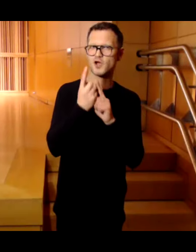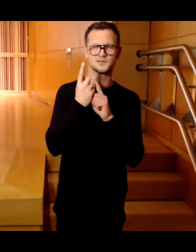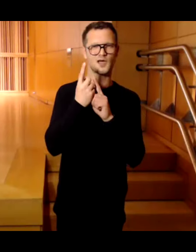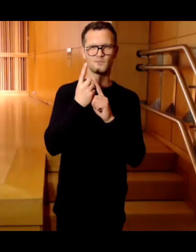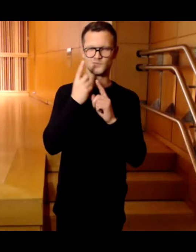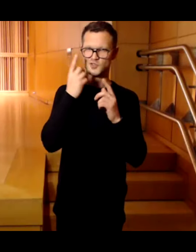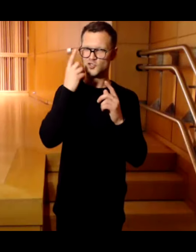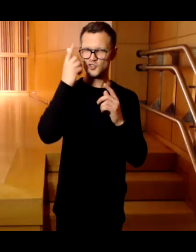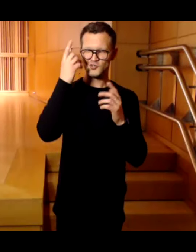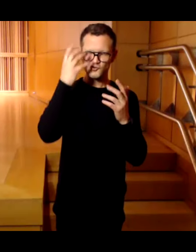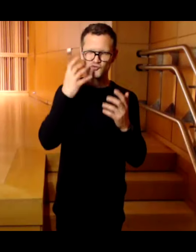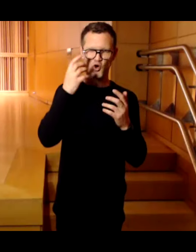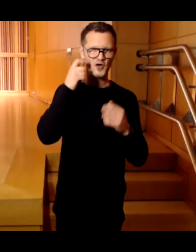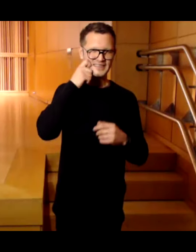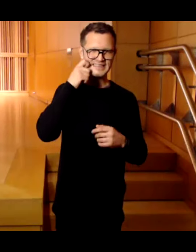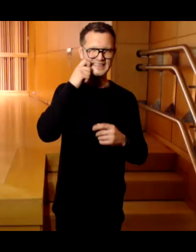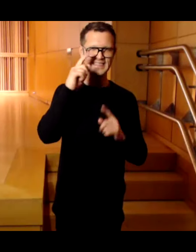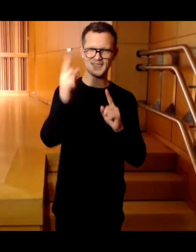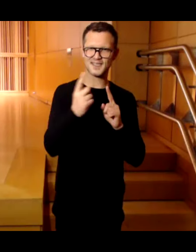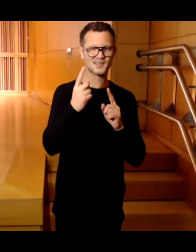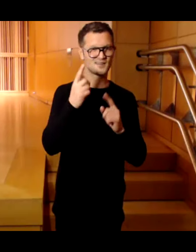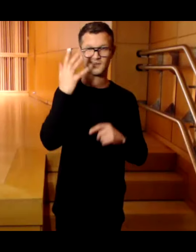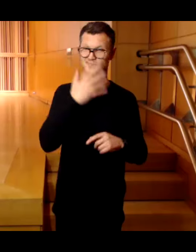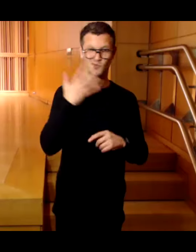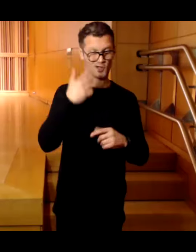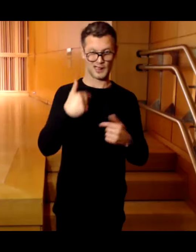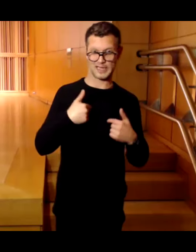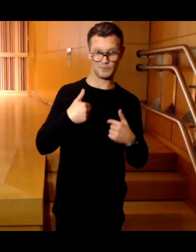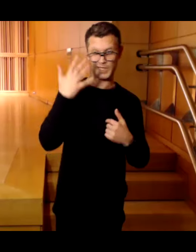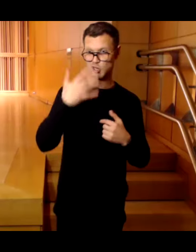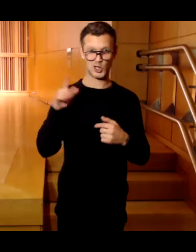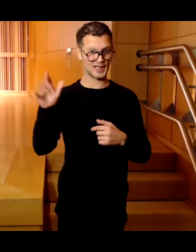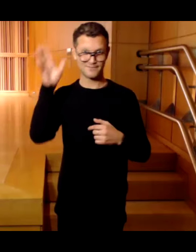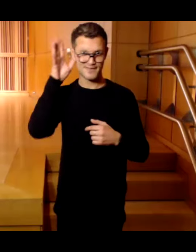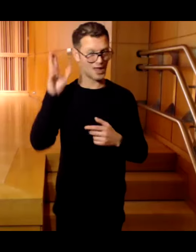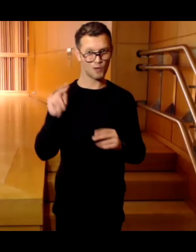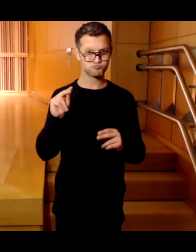Looking nothing like either me or my father. She told me that there was food waiting inside, and that she had a question.